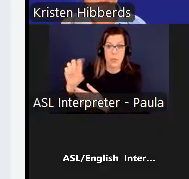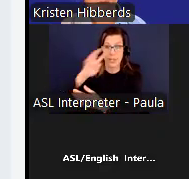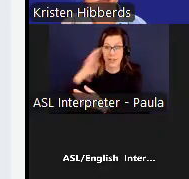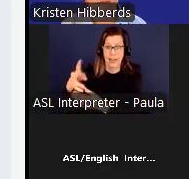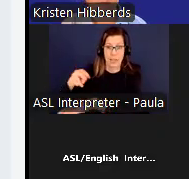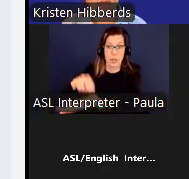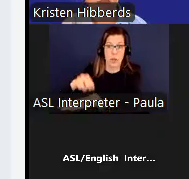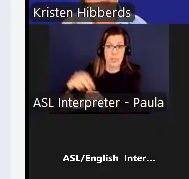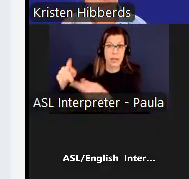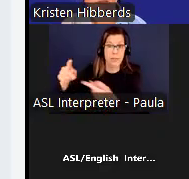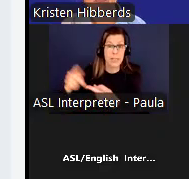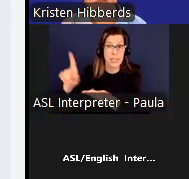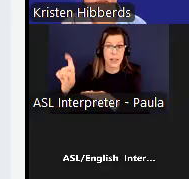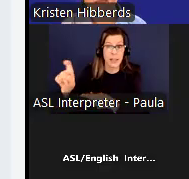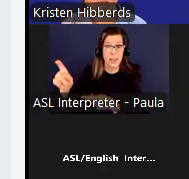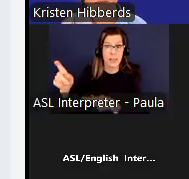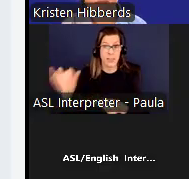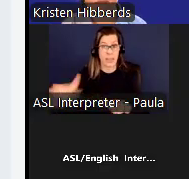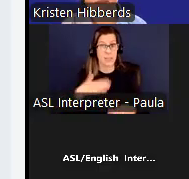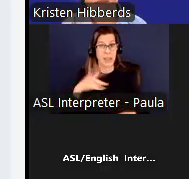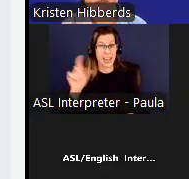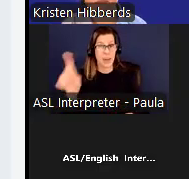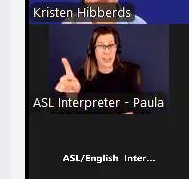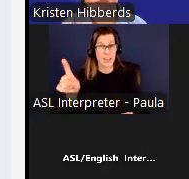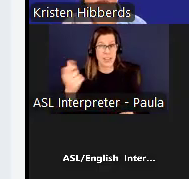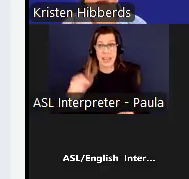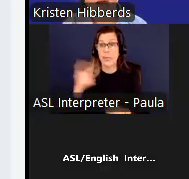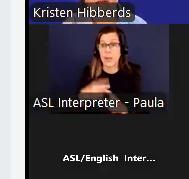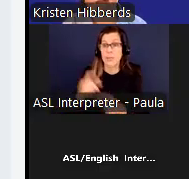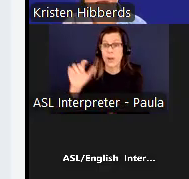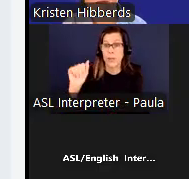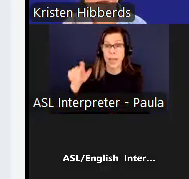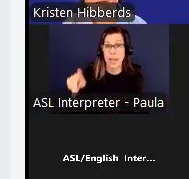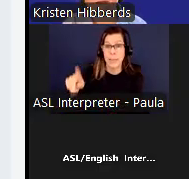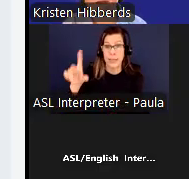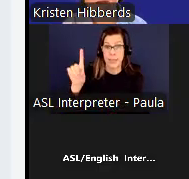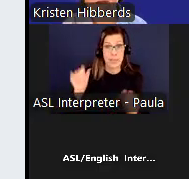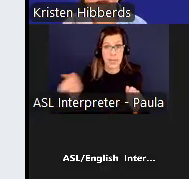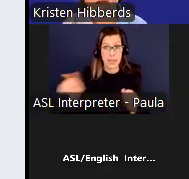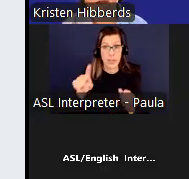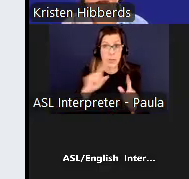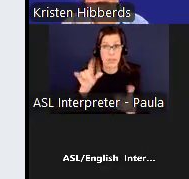I don't know if anybody here can answer that now from APD, but then I did have some definition questions I wanted to come come to.